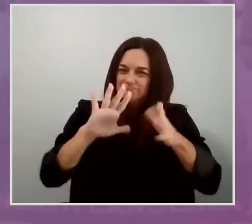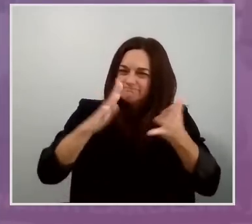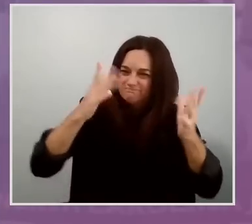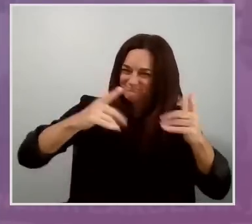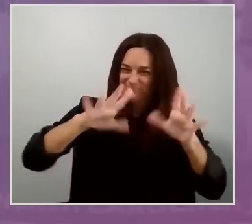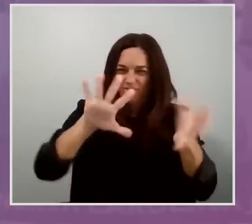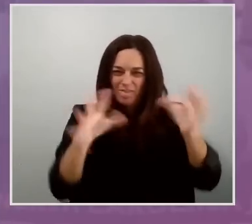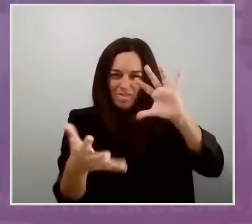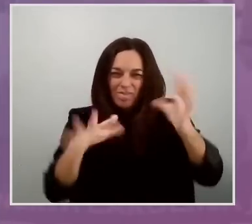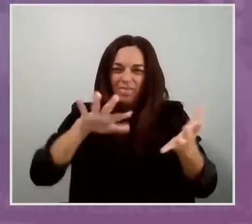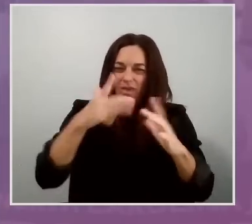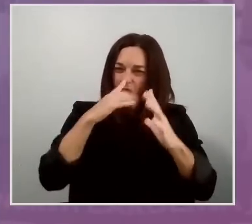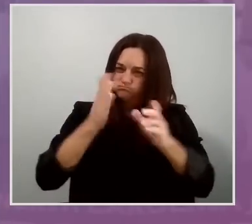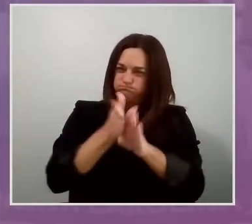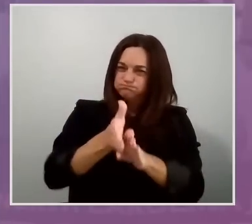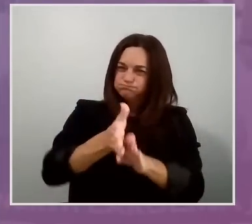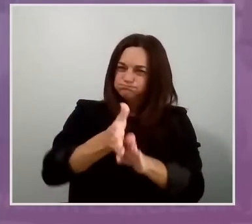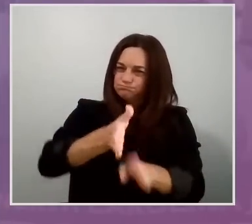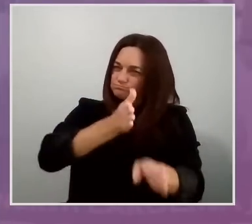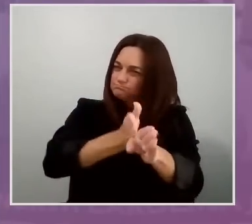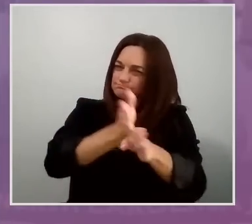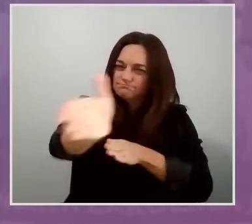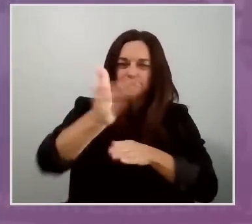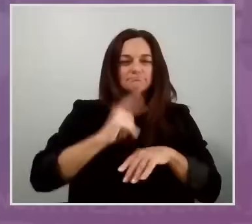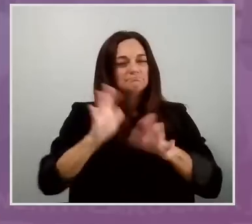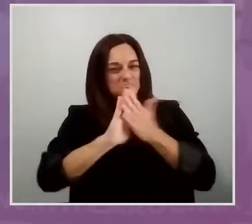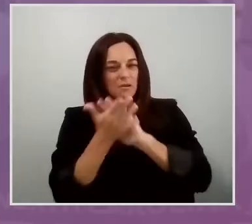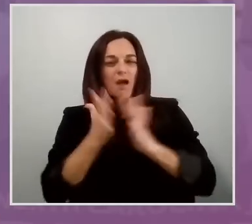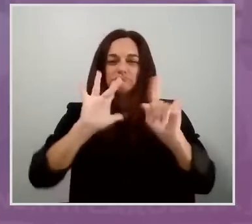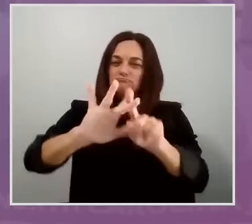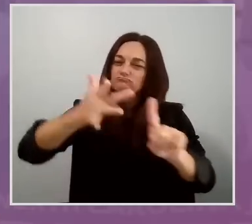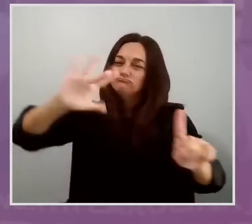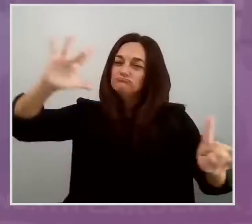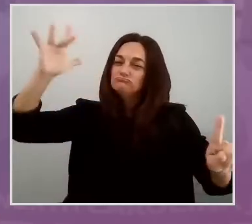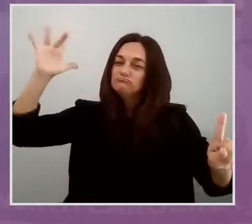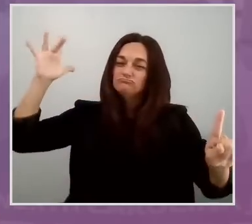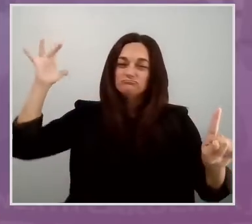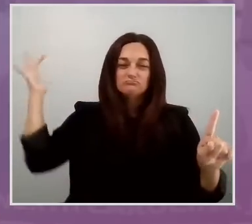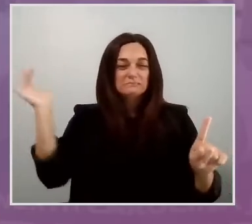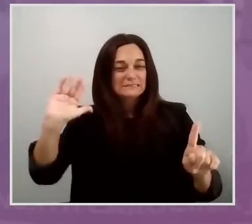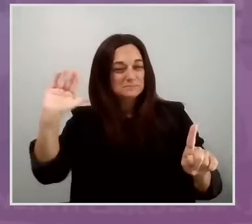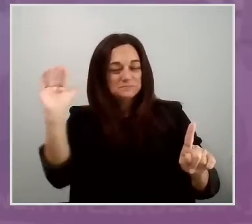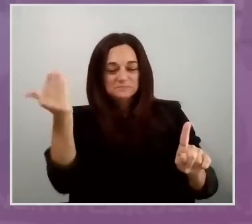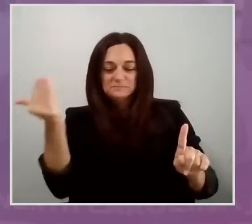AND ALL THE WORLD IS TOLD THE CROOKED'S BEEN MADE STRAIGHT TILL HIS GLORY IS SEEN, I HAVE